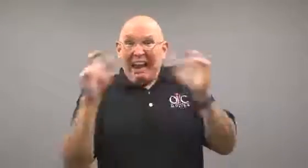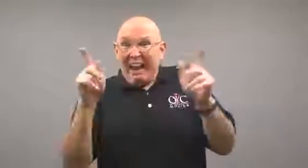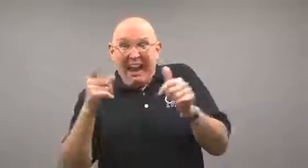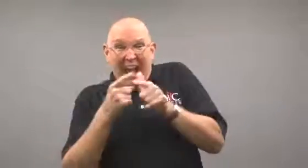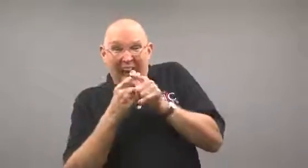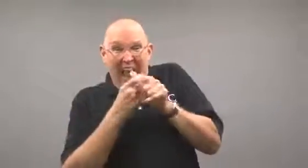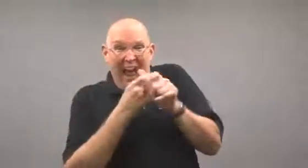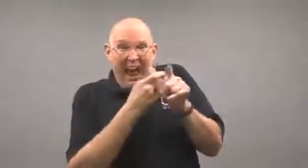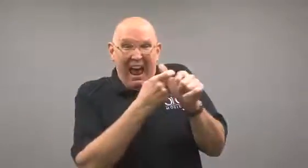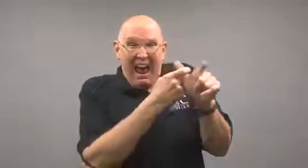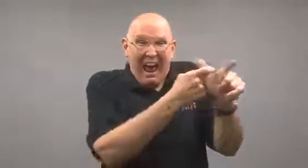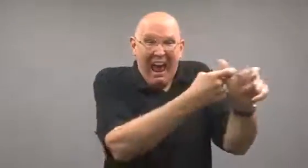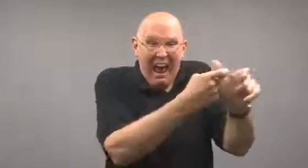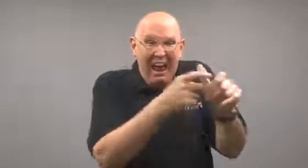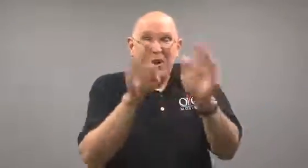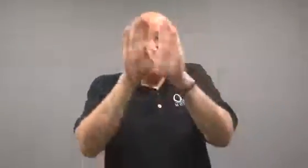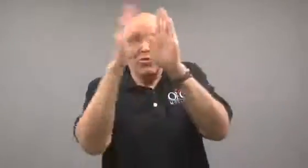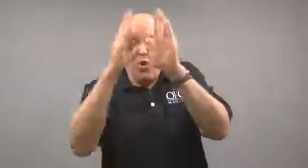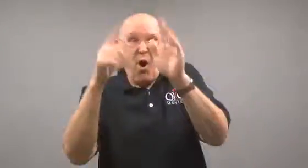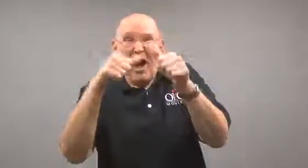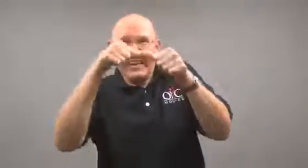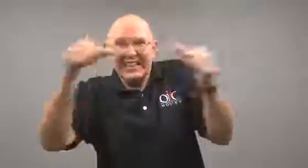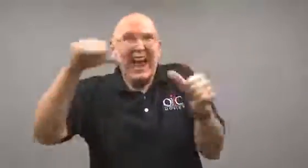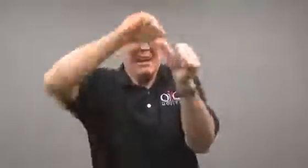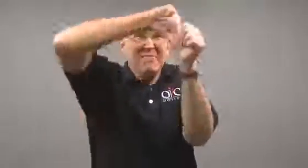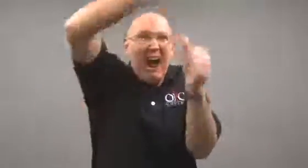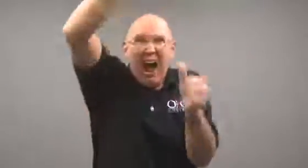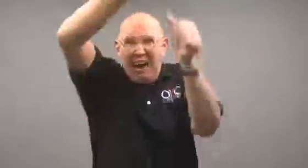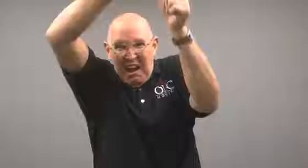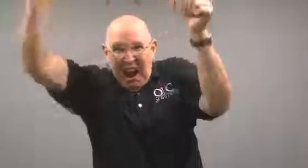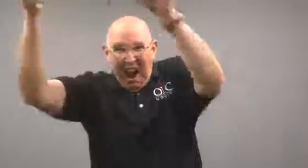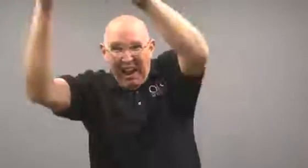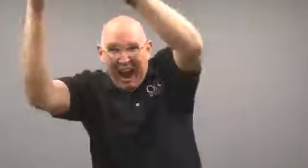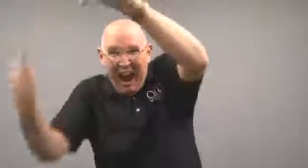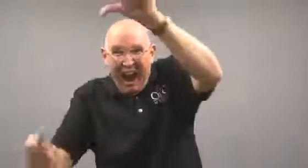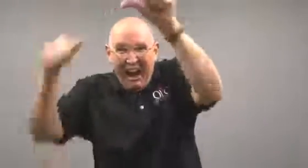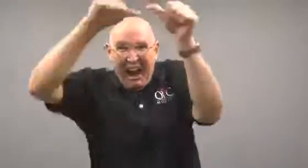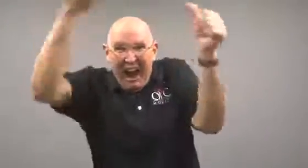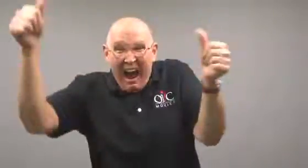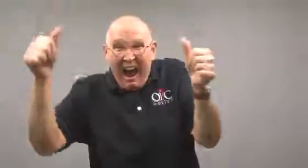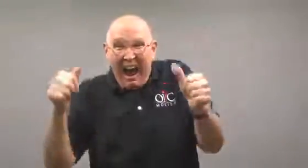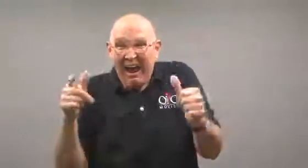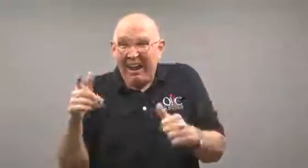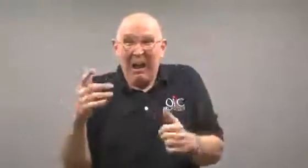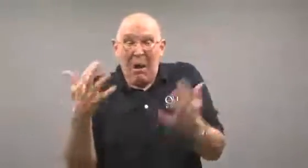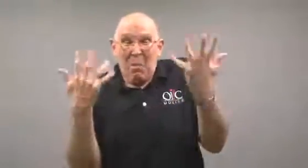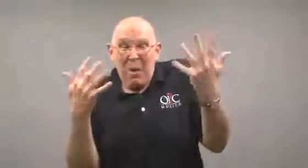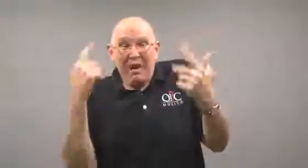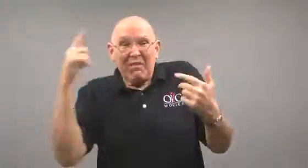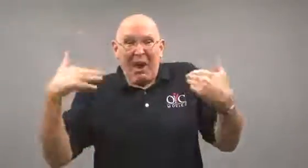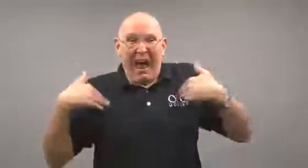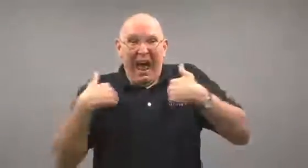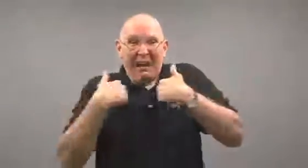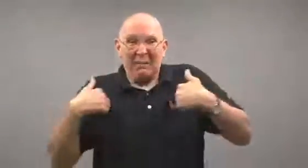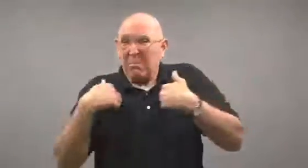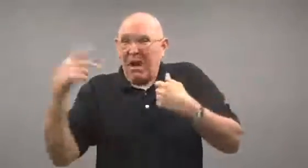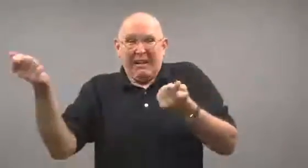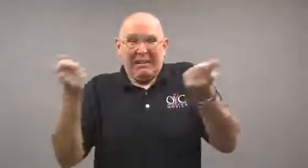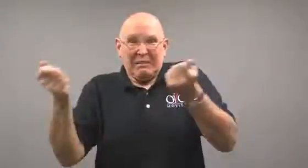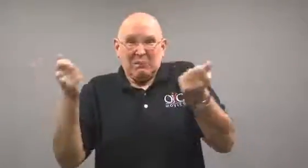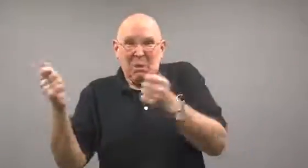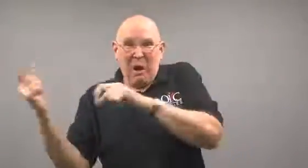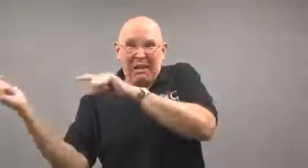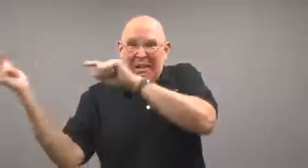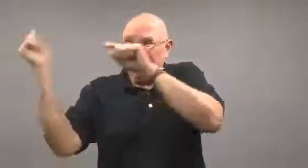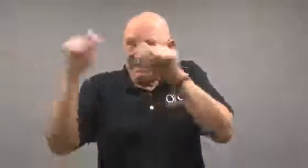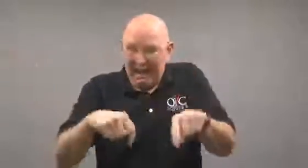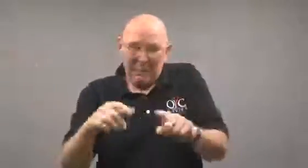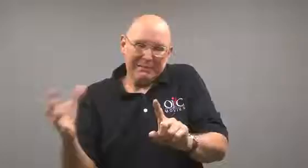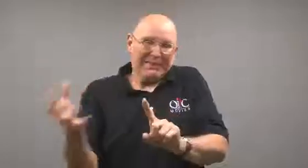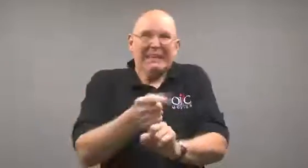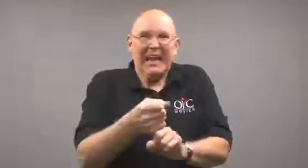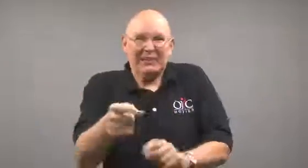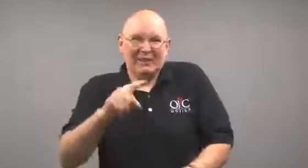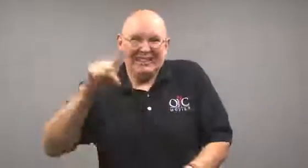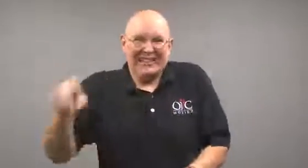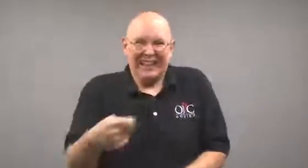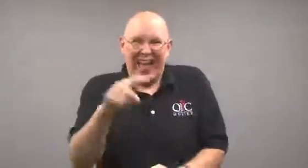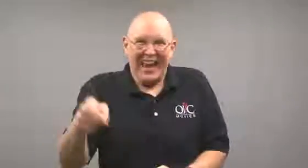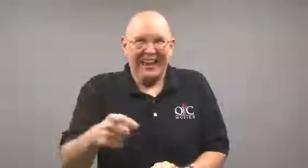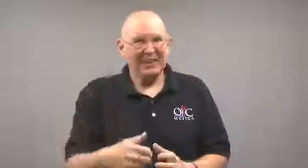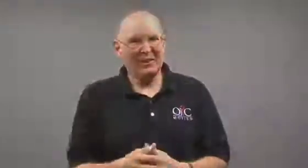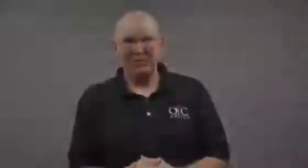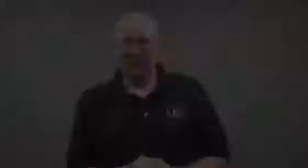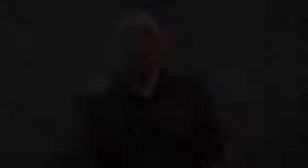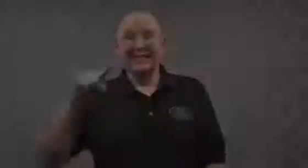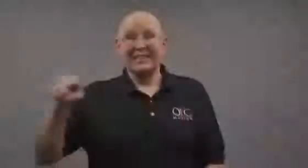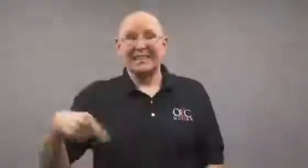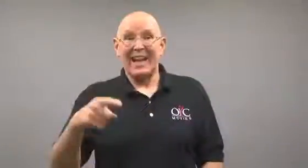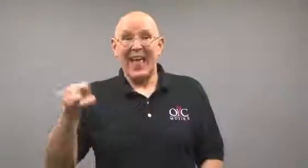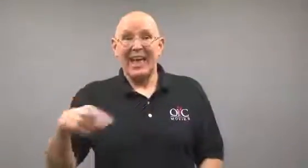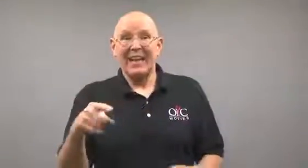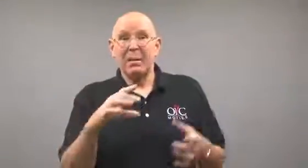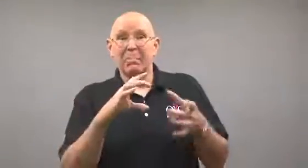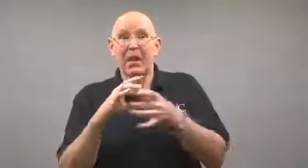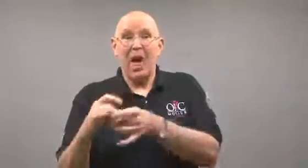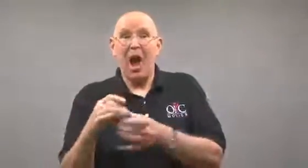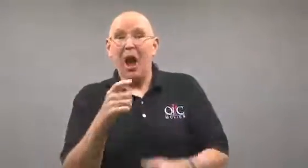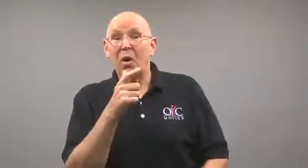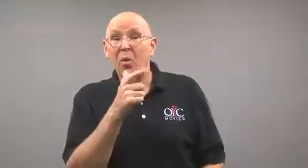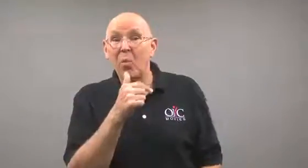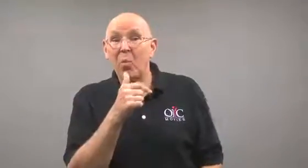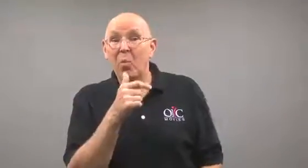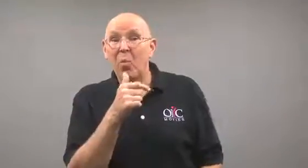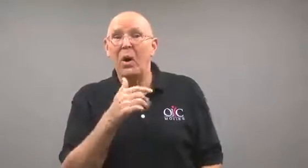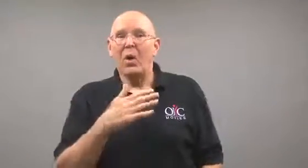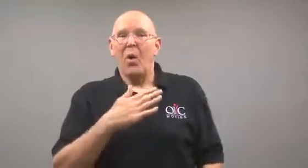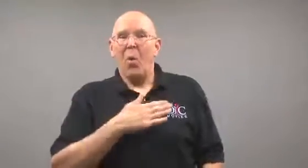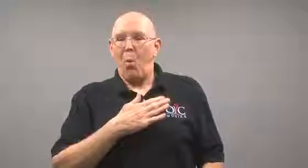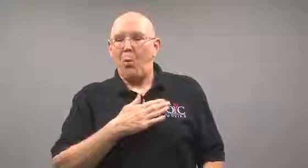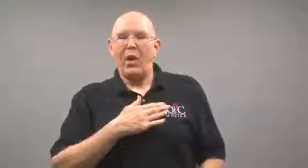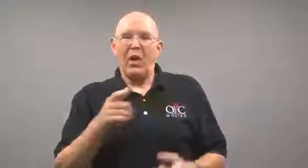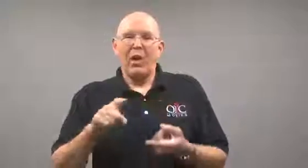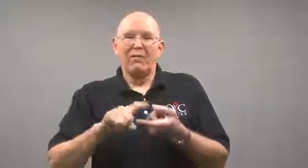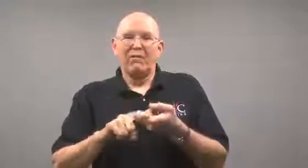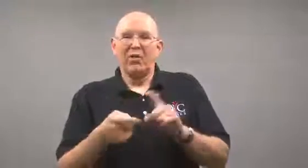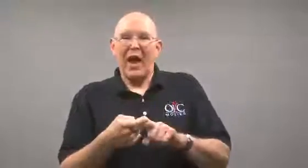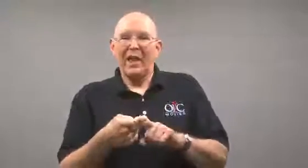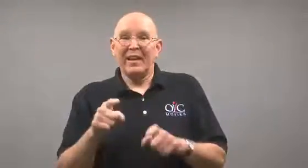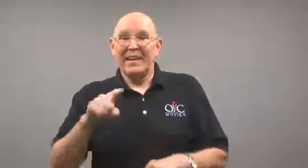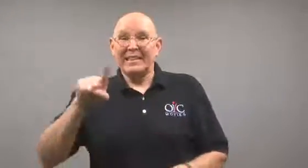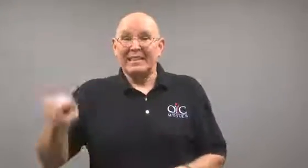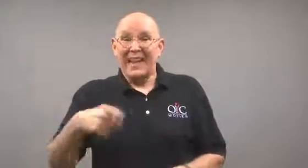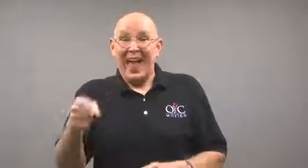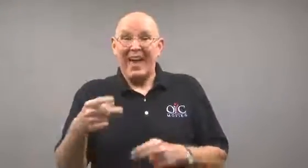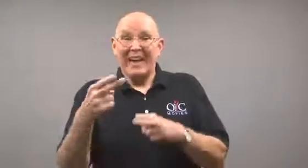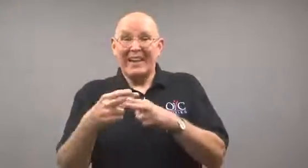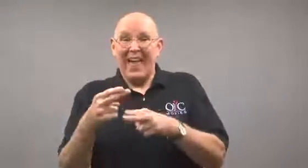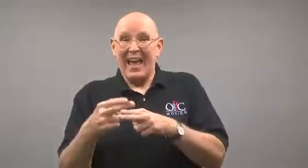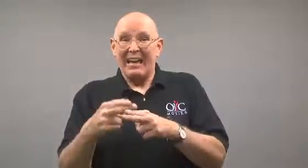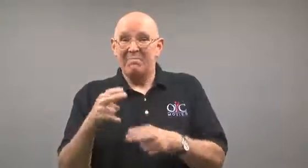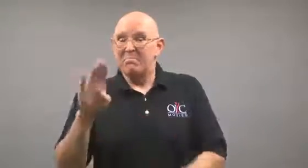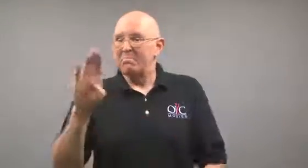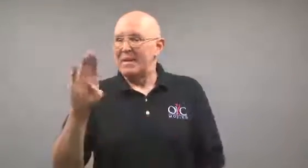She screamed, ran out and taped the door shut until animal control got there to catch it.